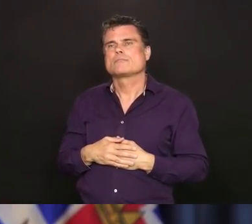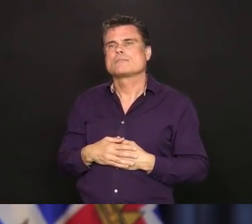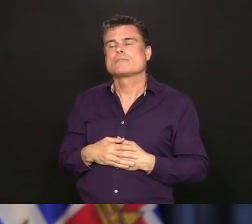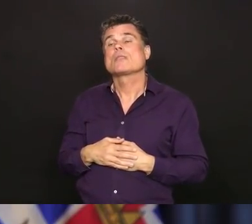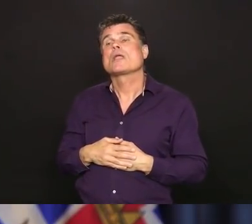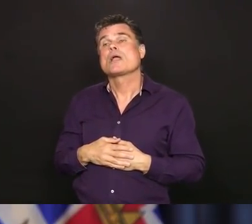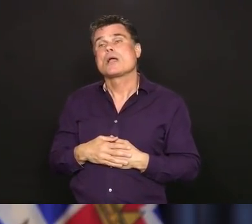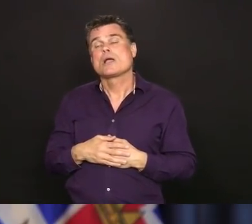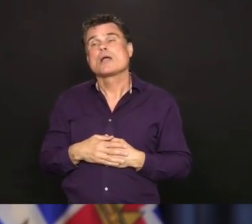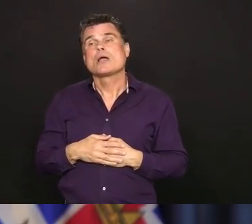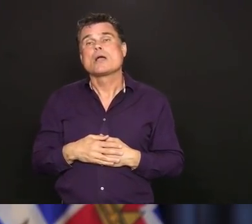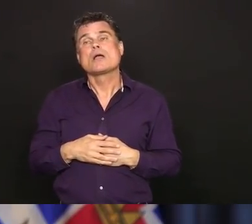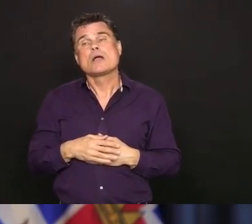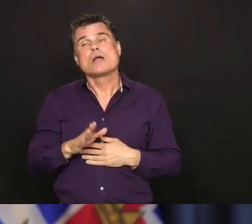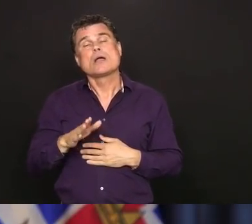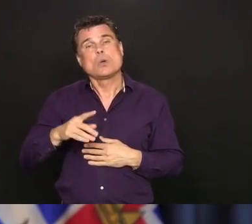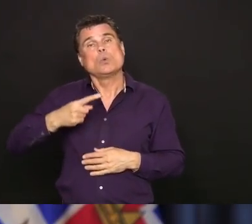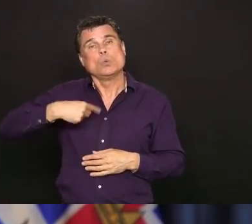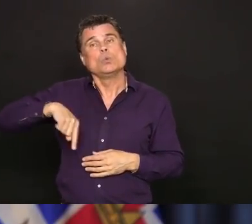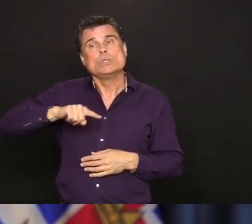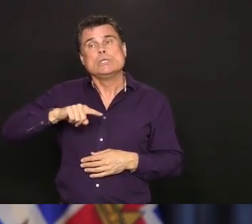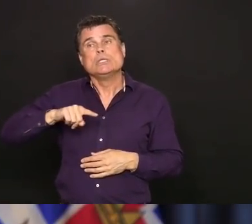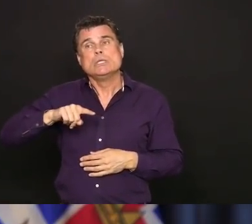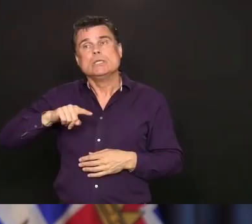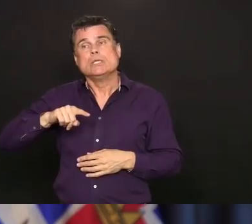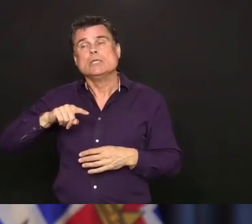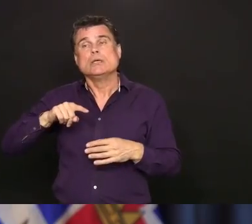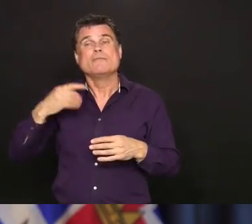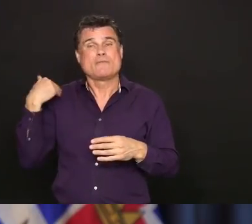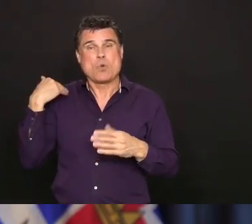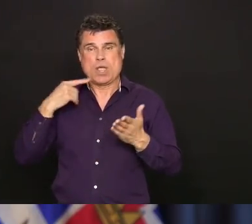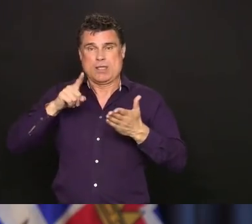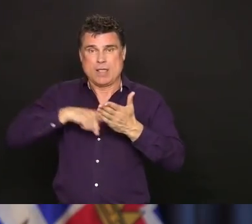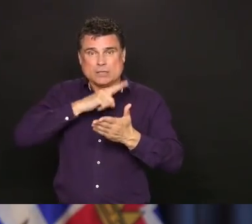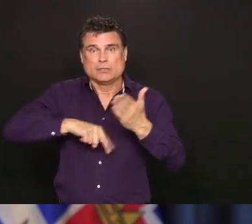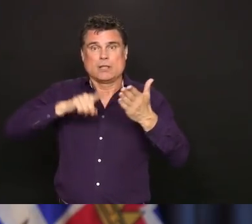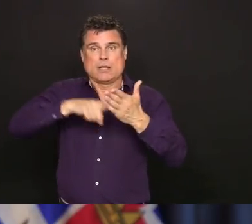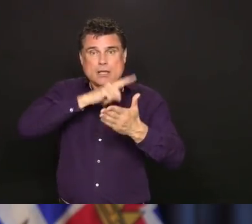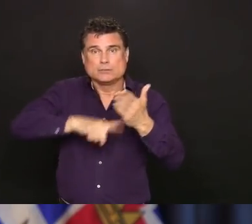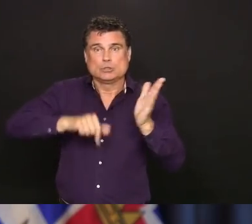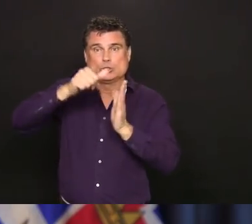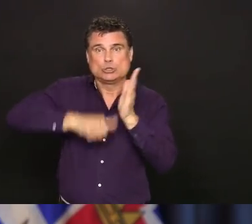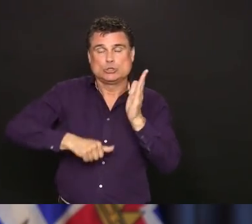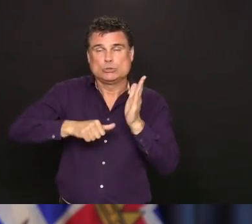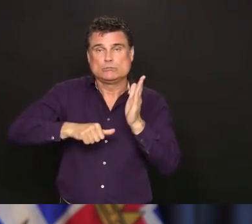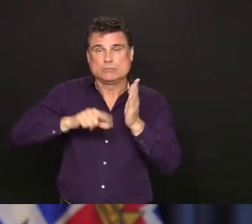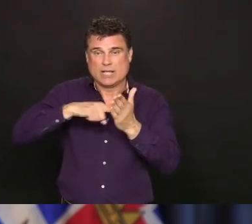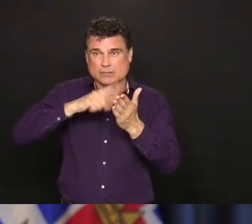what are defined as non-urgent elective surgeries but truly scheduled surgeries and they're all important and